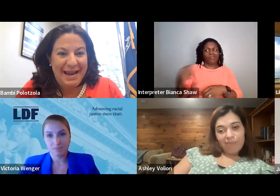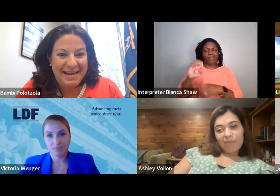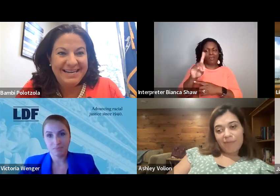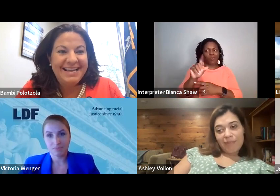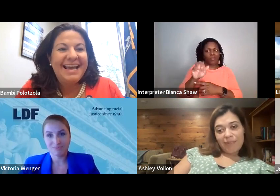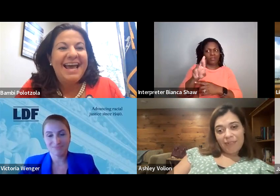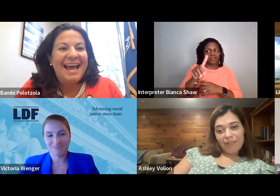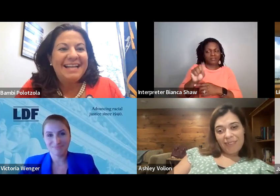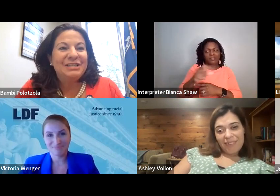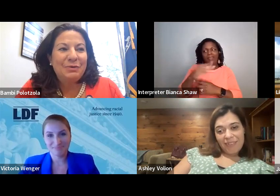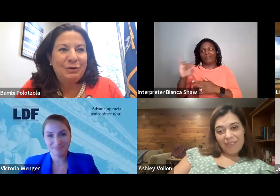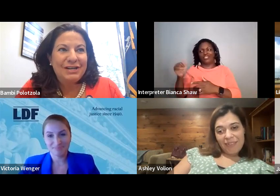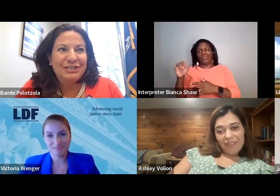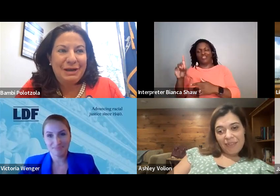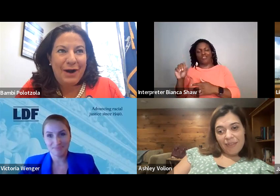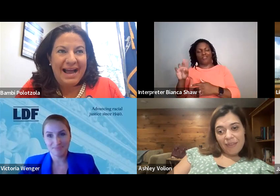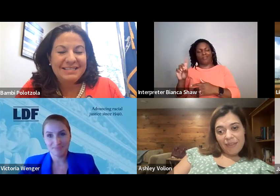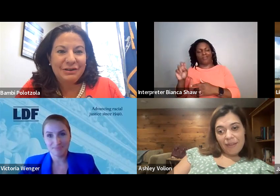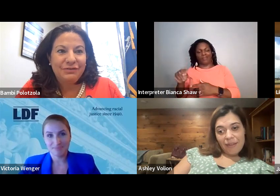Participated, and some of the questions that were asked of of the governor.